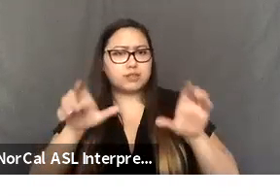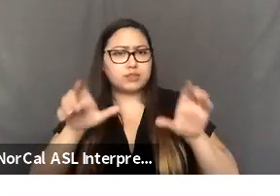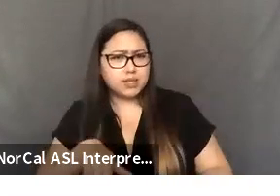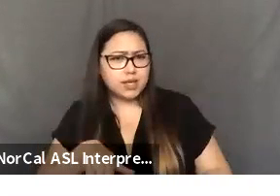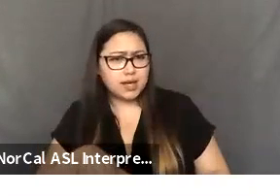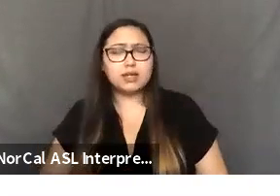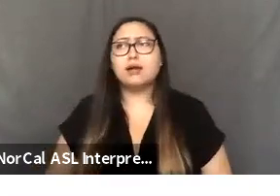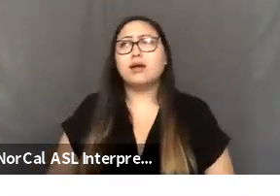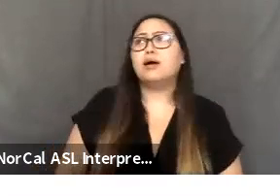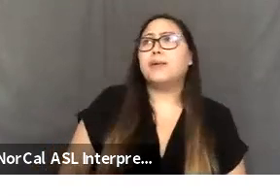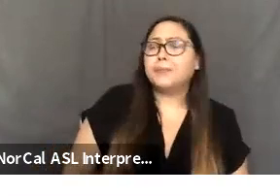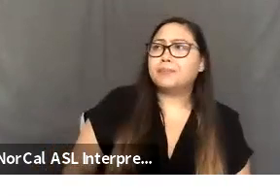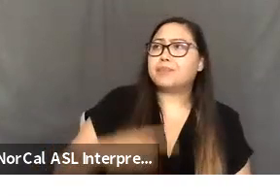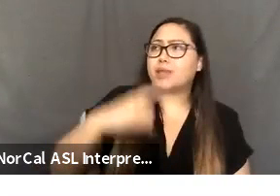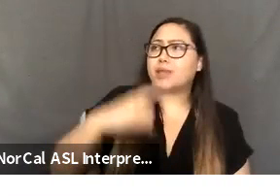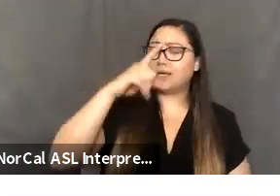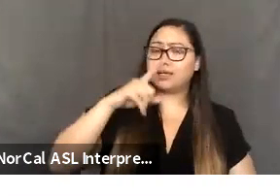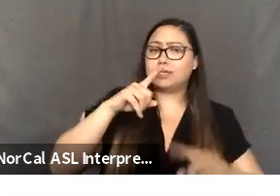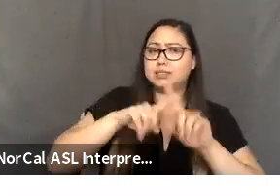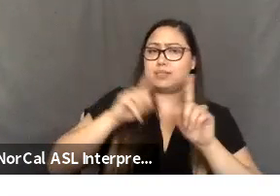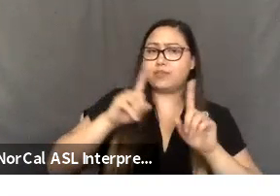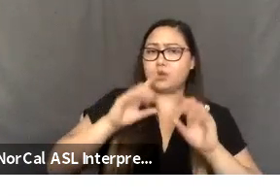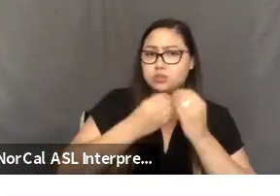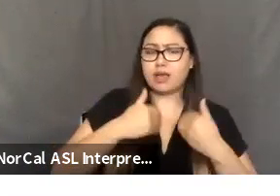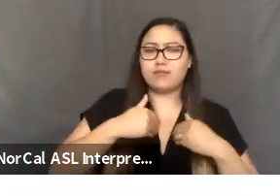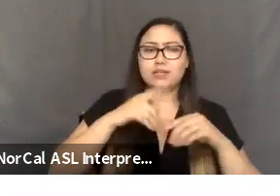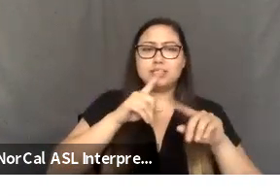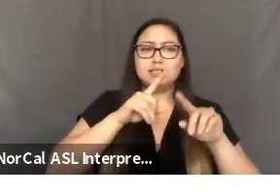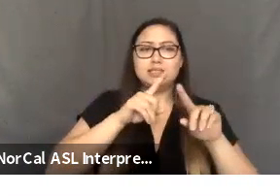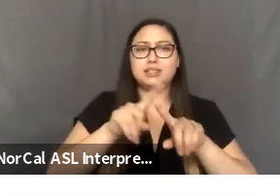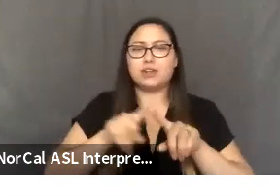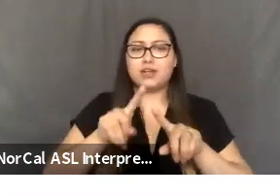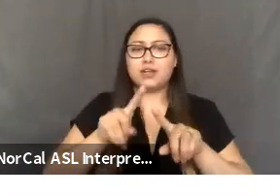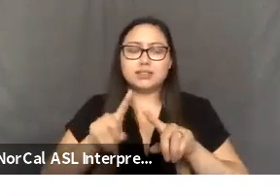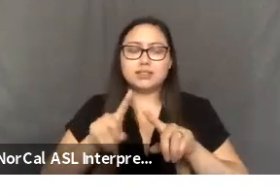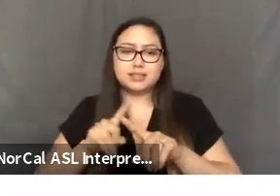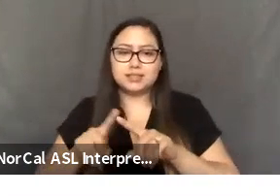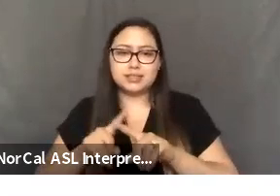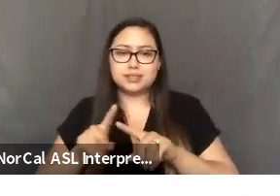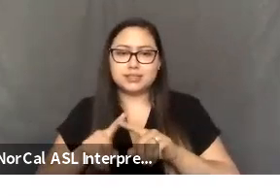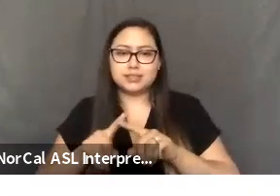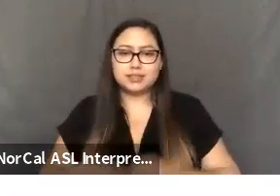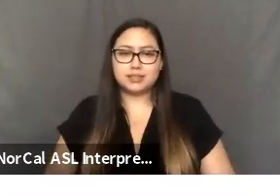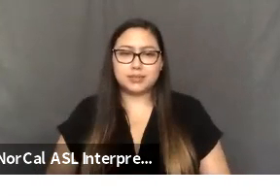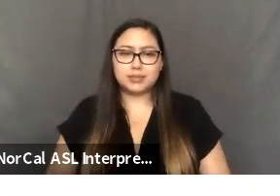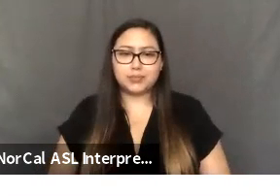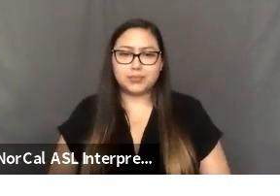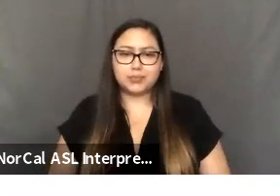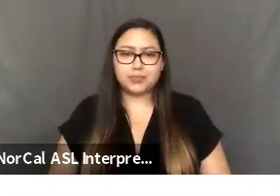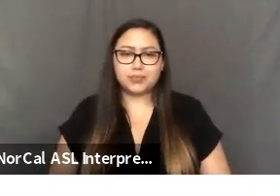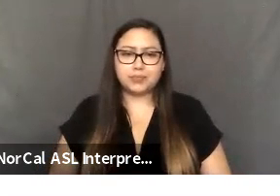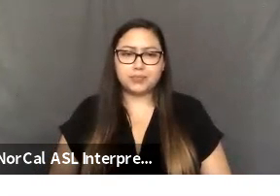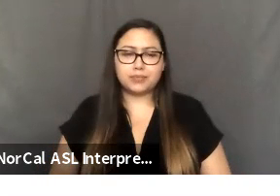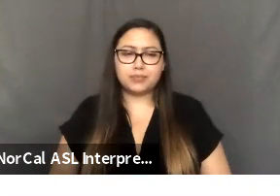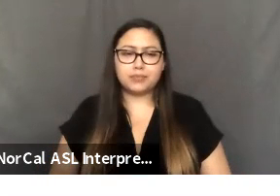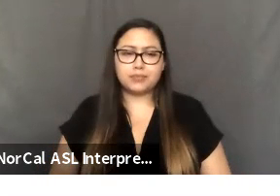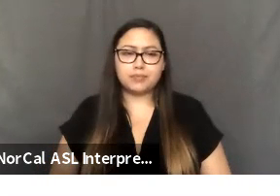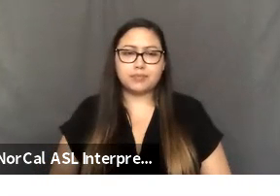I think different organizations had different bright spots and were doing yeah,